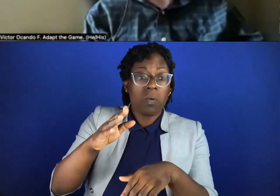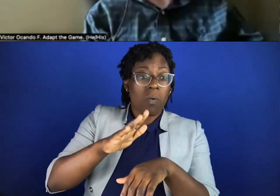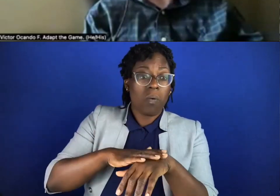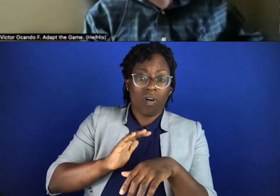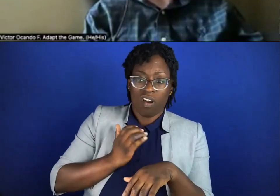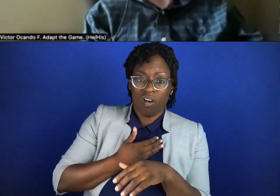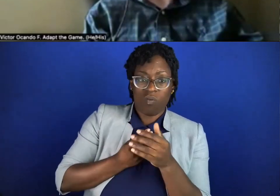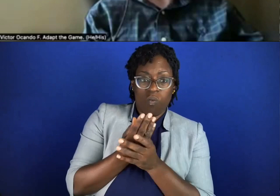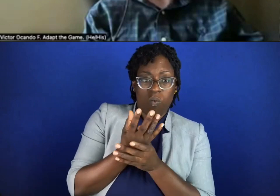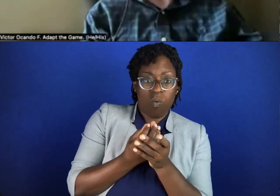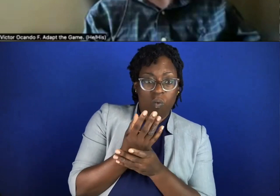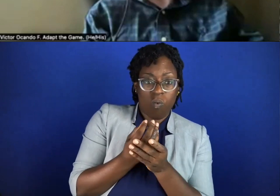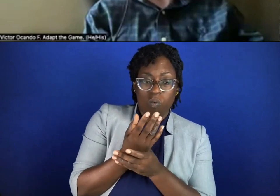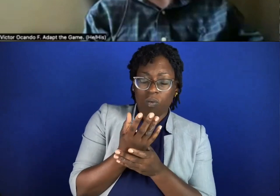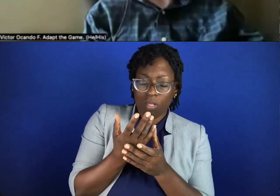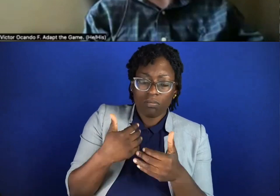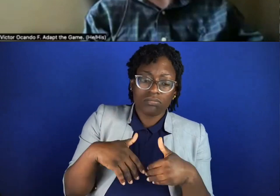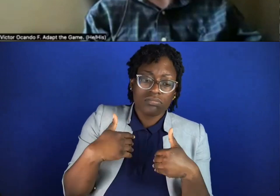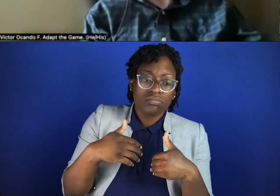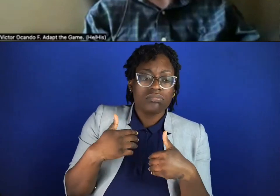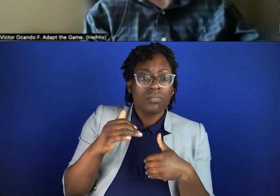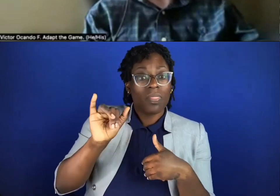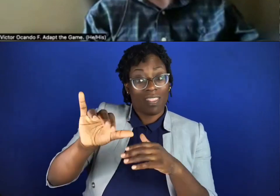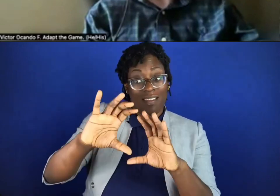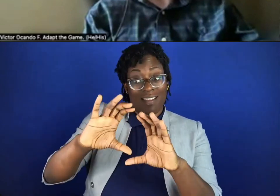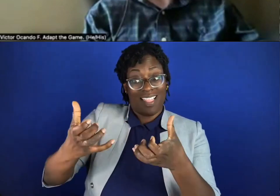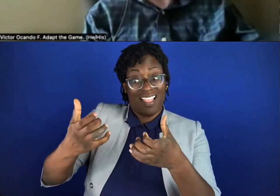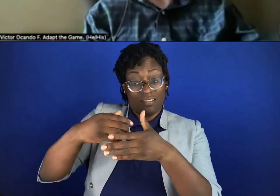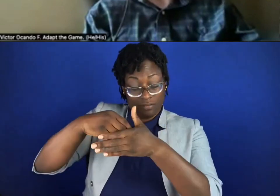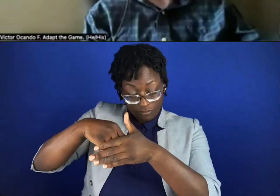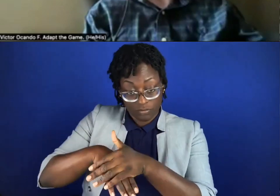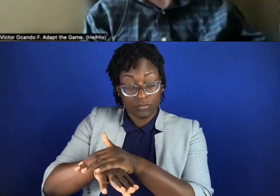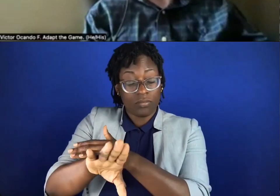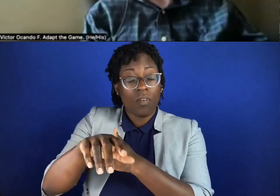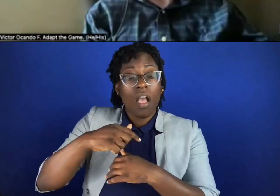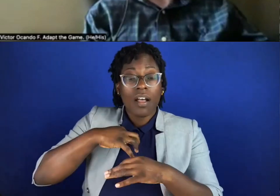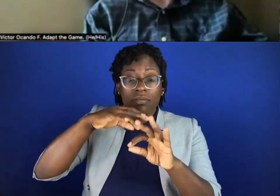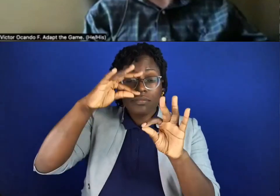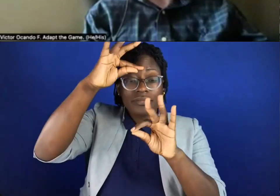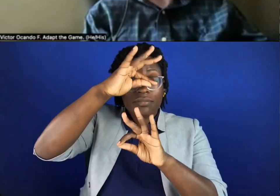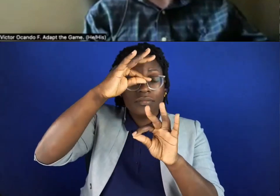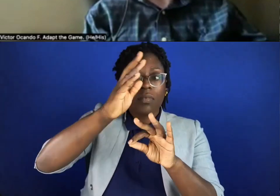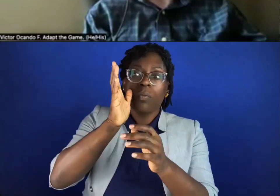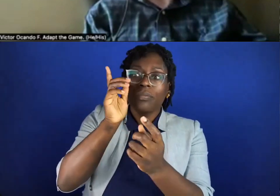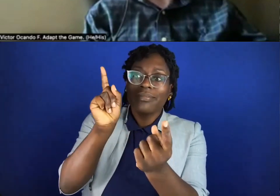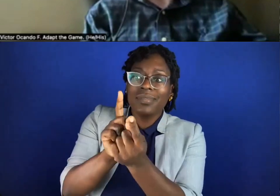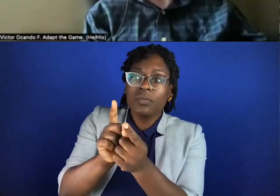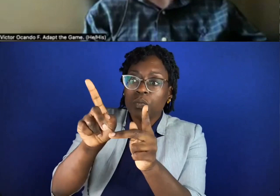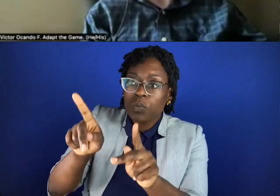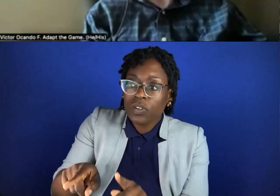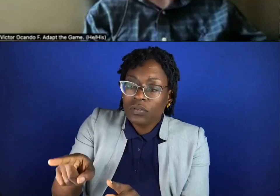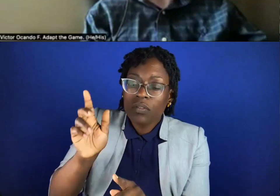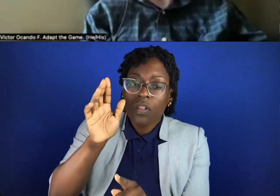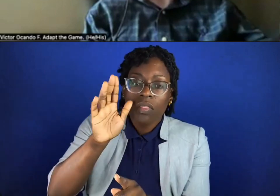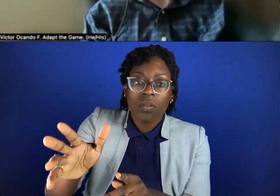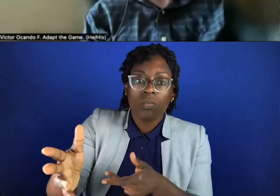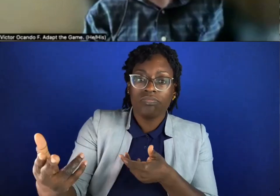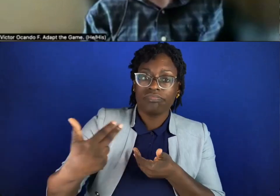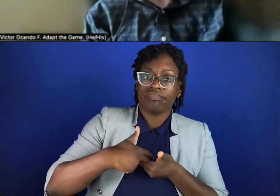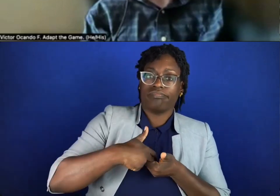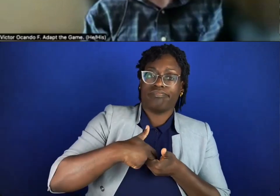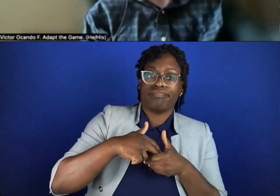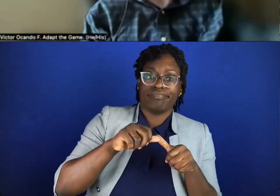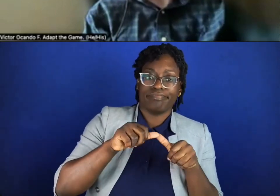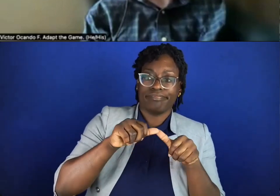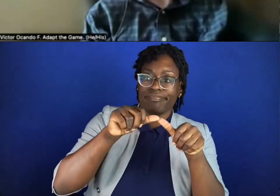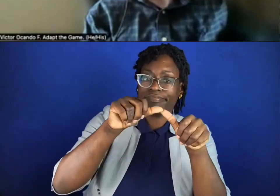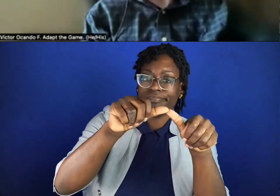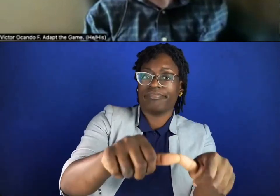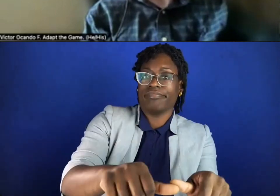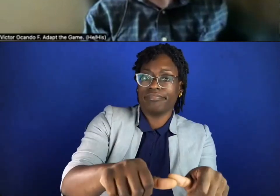no idea that I would meet someone that would be a long-time asset to my business. And as